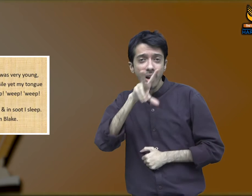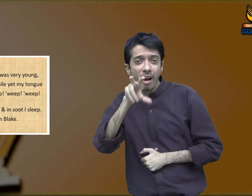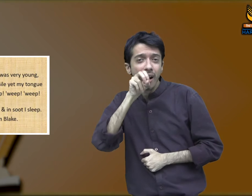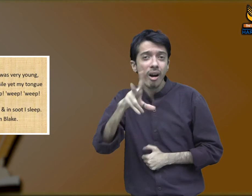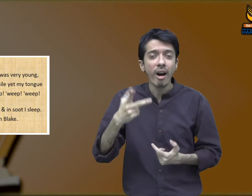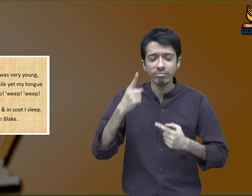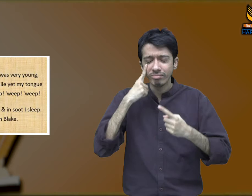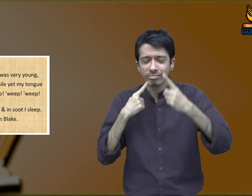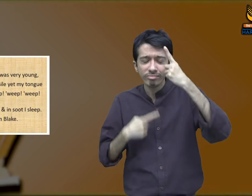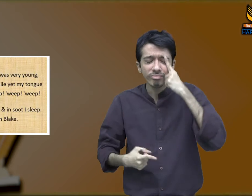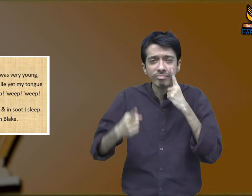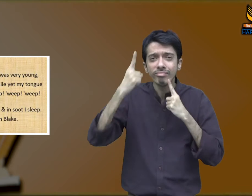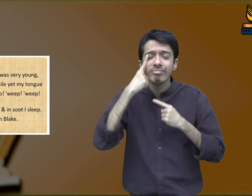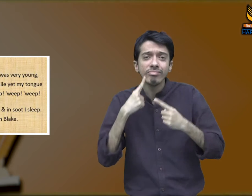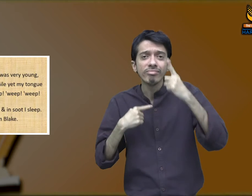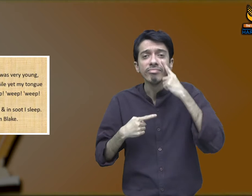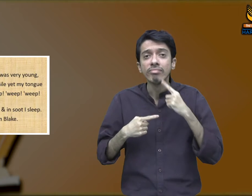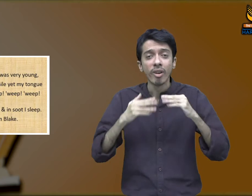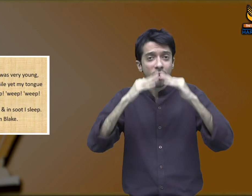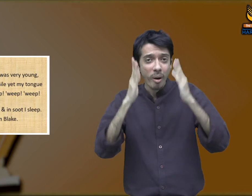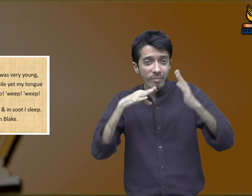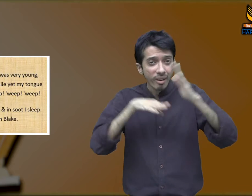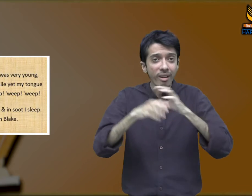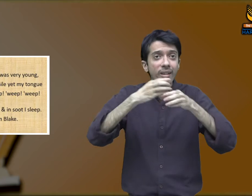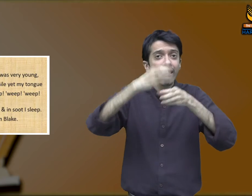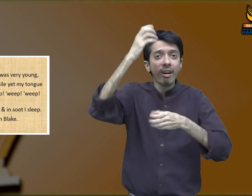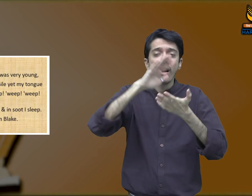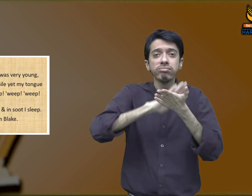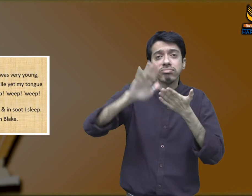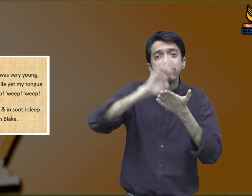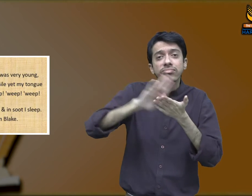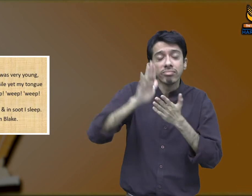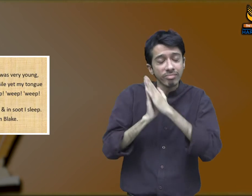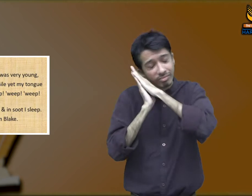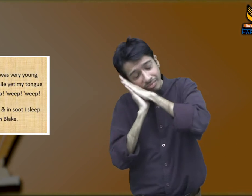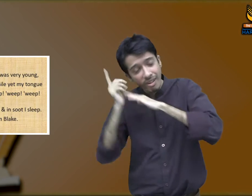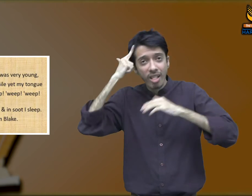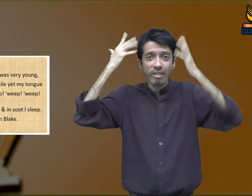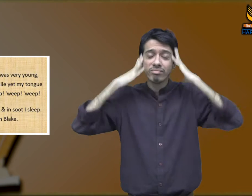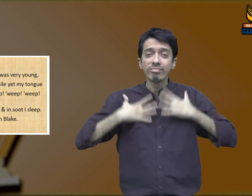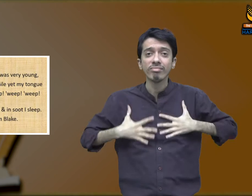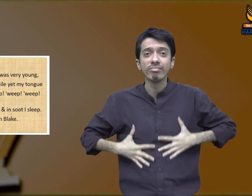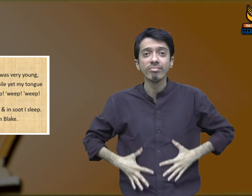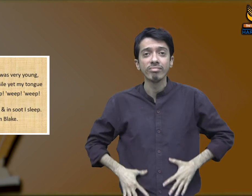could scarcely cry 'weep weep weep weep'. So, your chimneys I sweep and in soot I sleep.